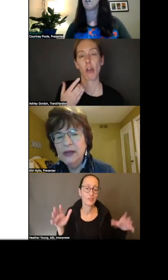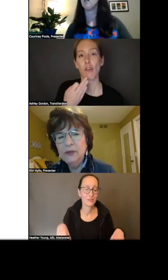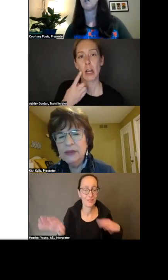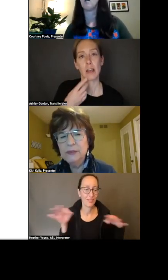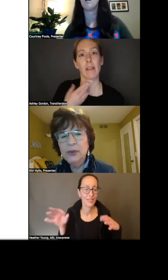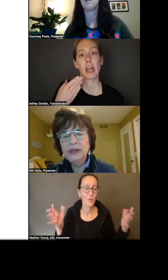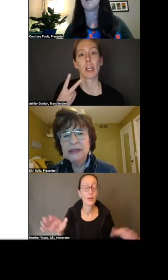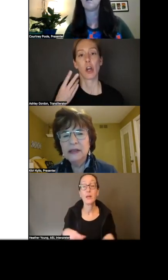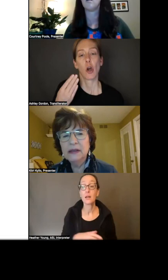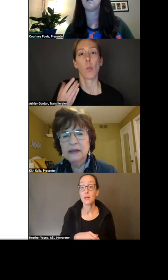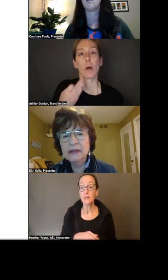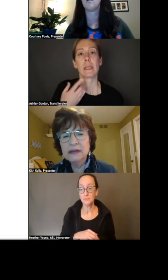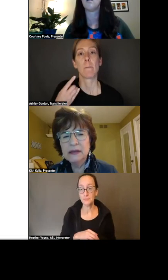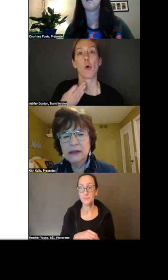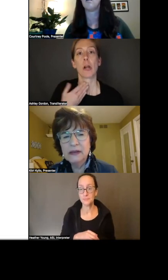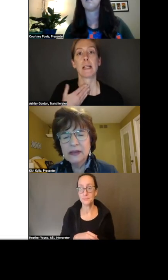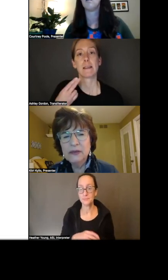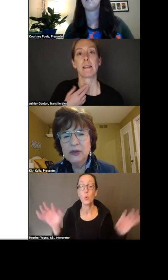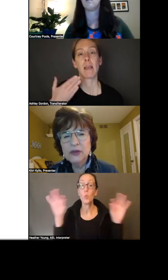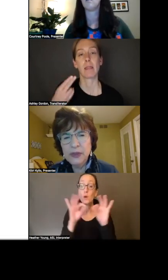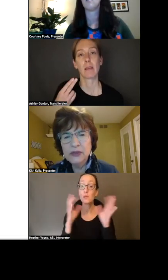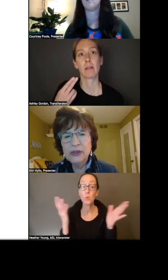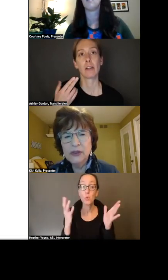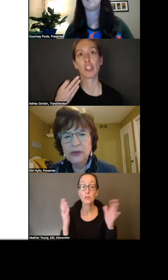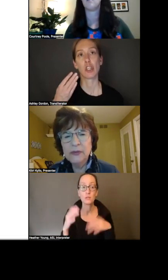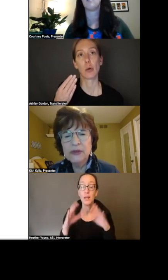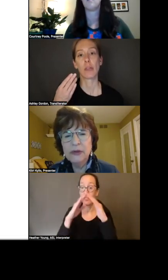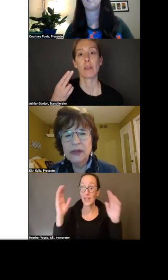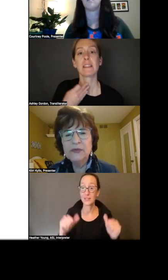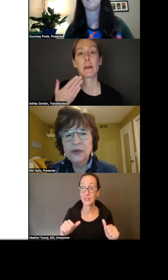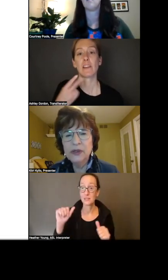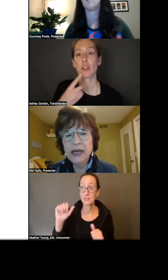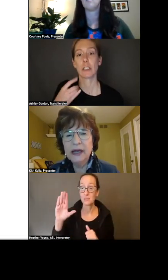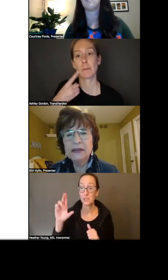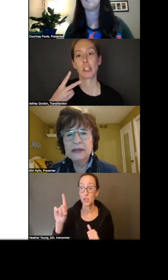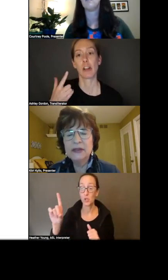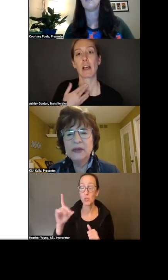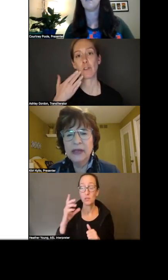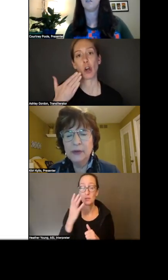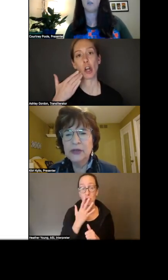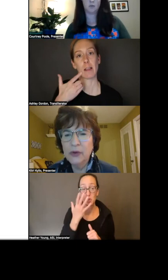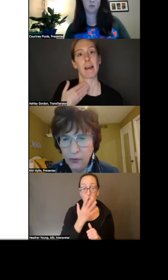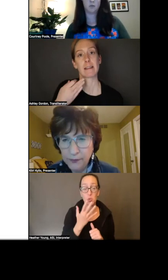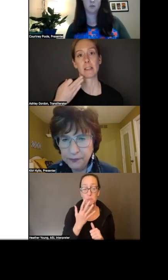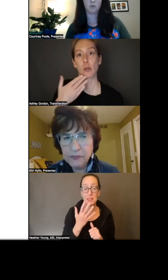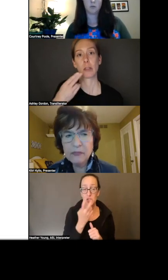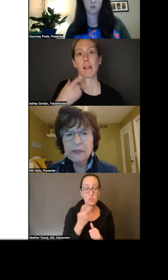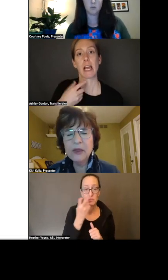What's important is that the system of cued speech to cued language allows for early access to the language of the home.